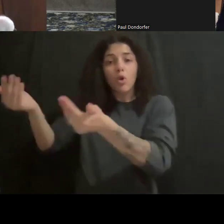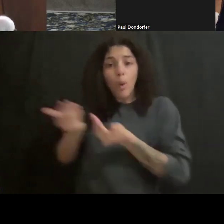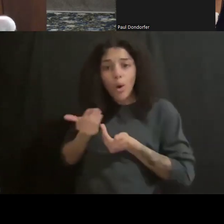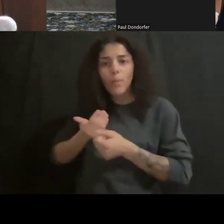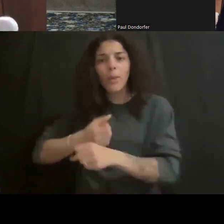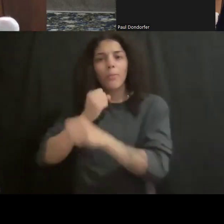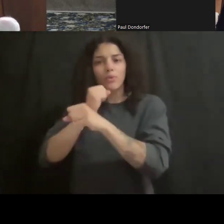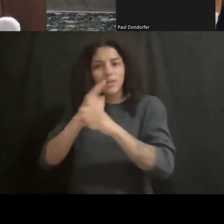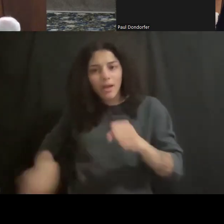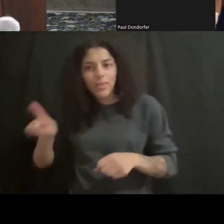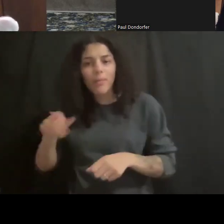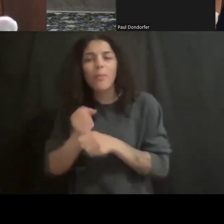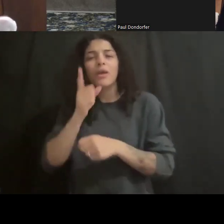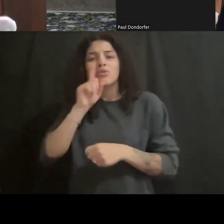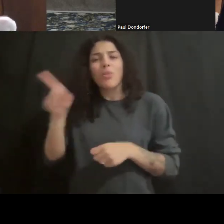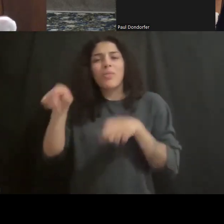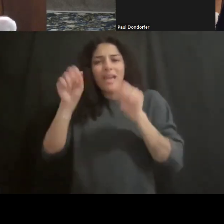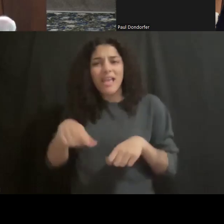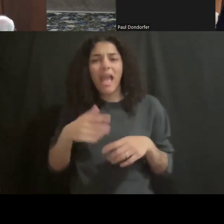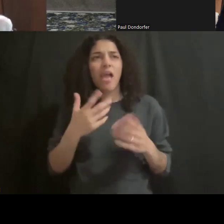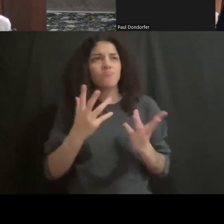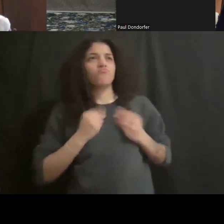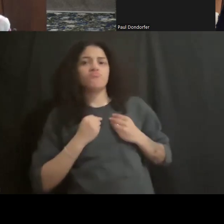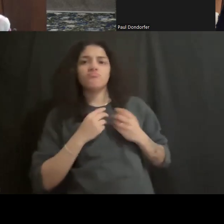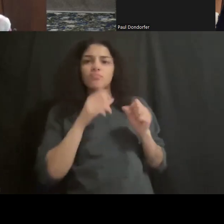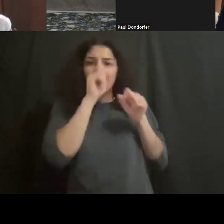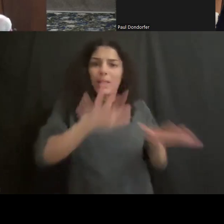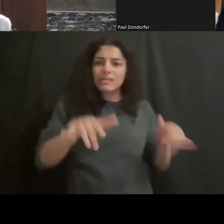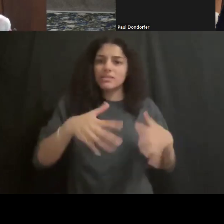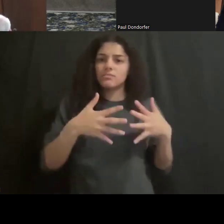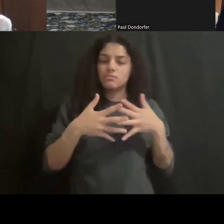safe to experience the blessings that this country offers to all I will leave you with a quote from